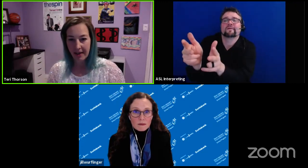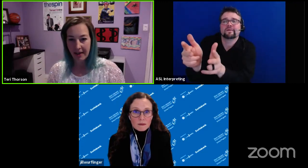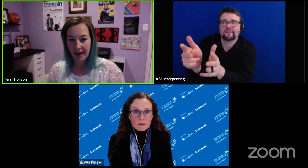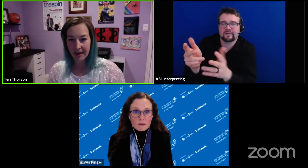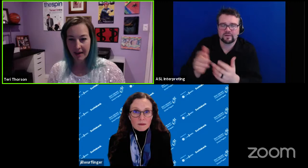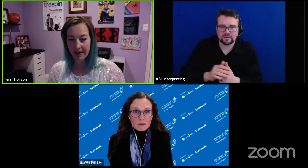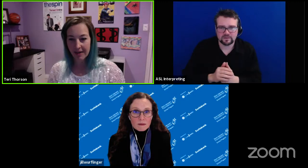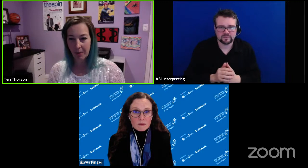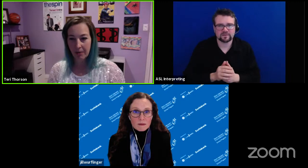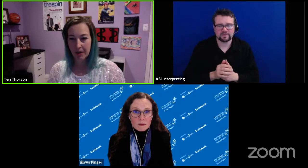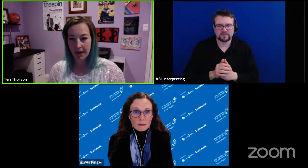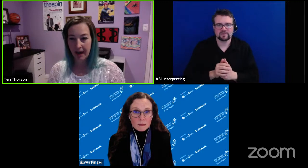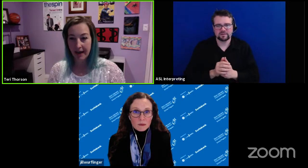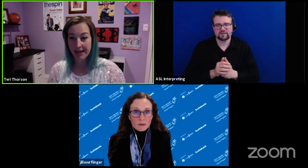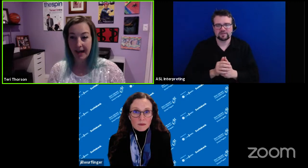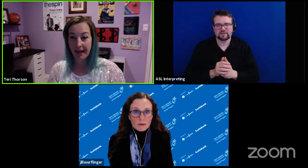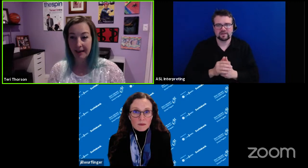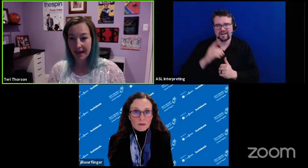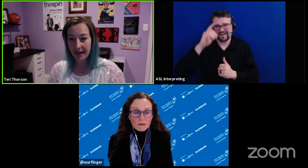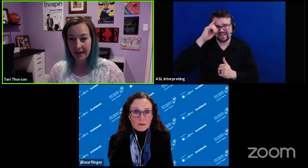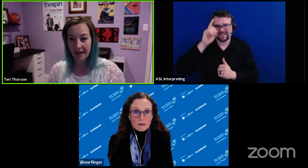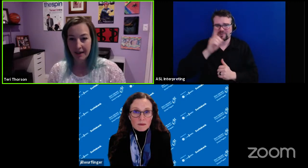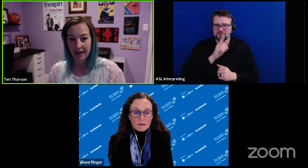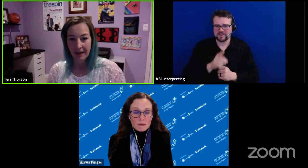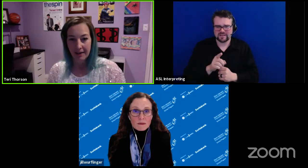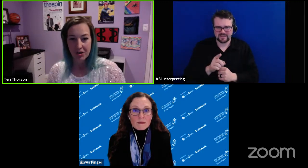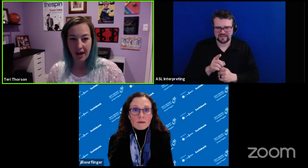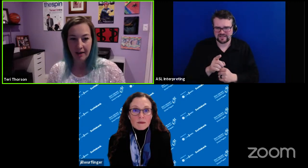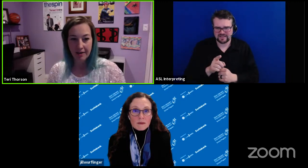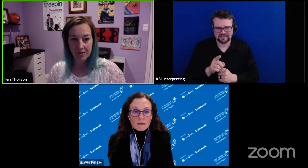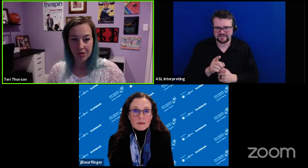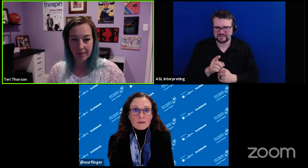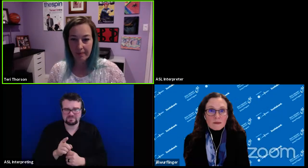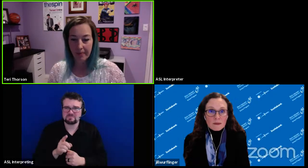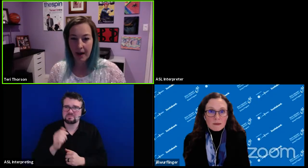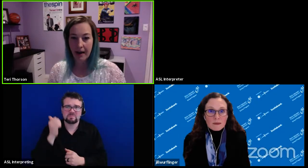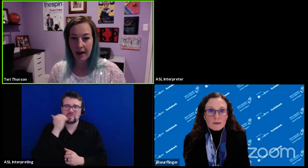THAT I THINK IS PROBABLY, LIKE, DAILY THE CHALLENGE THAT I HAVE.